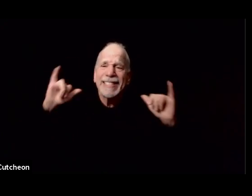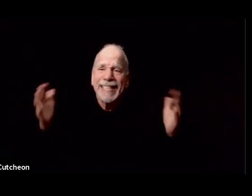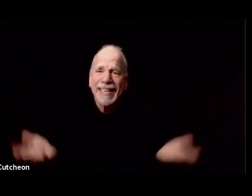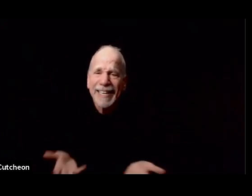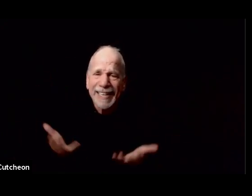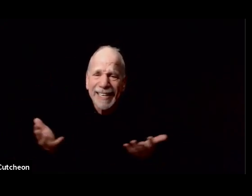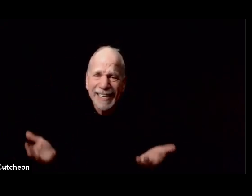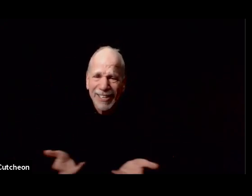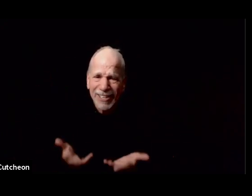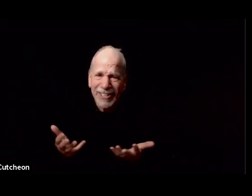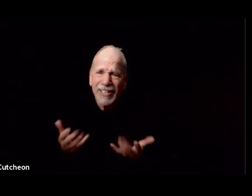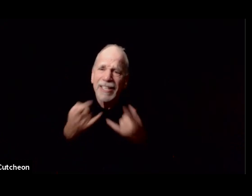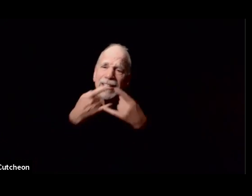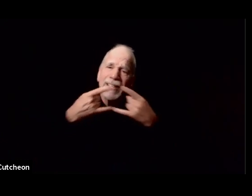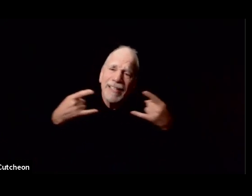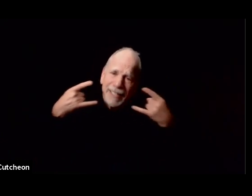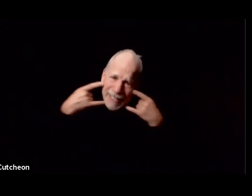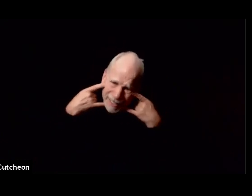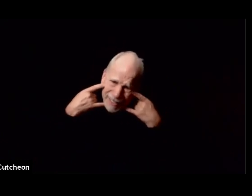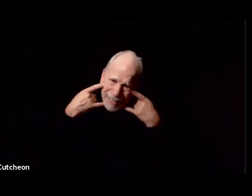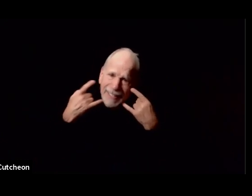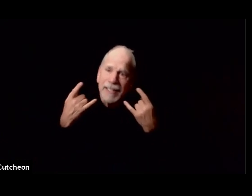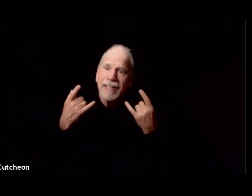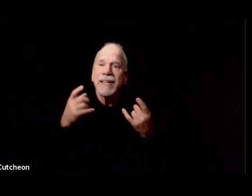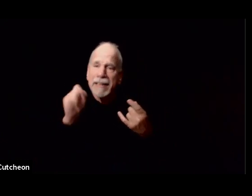people. Star Tribune: Great.